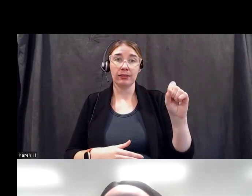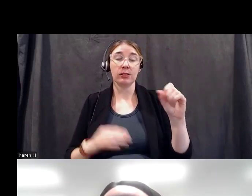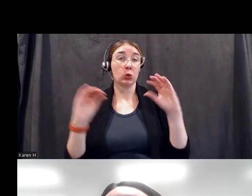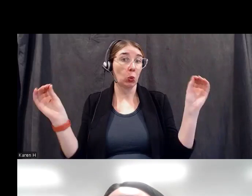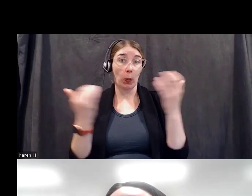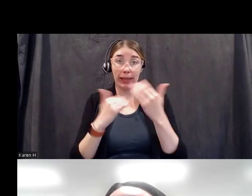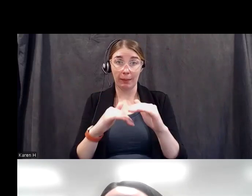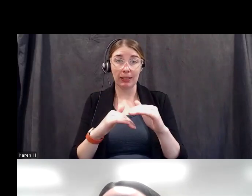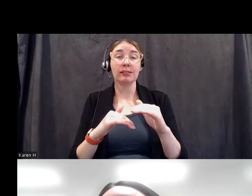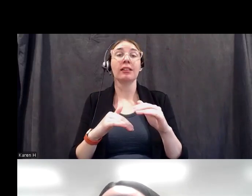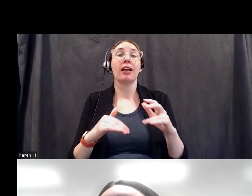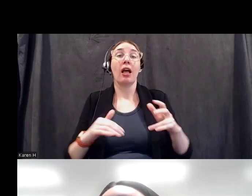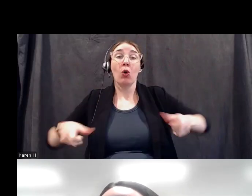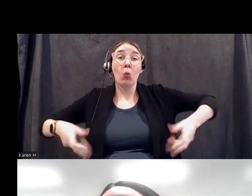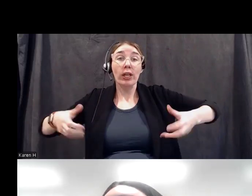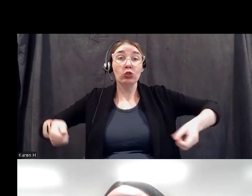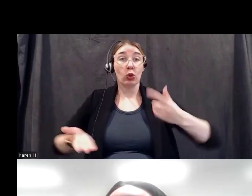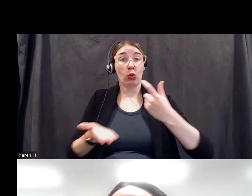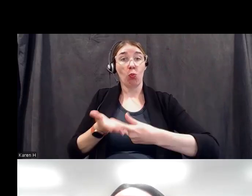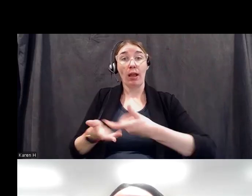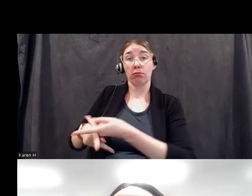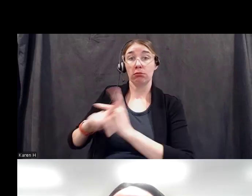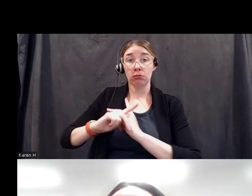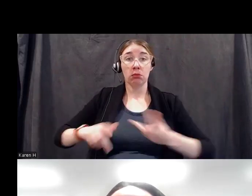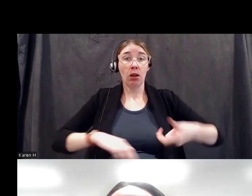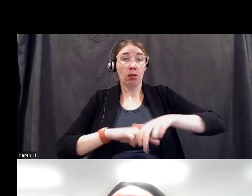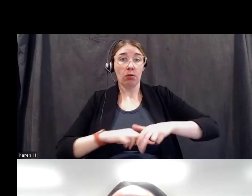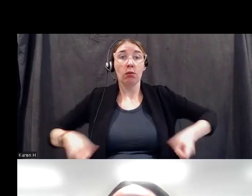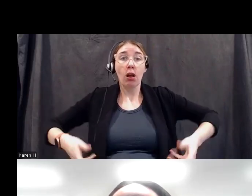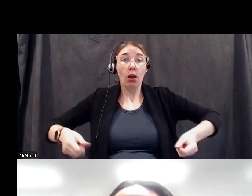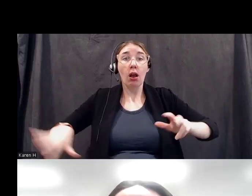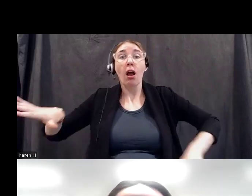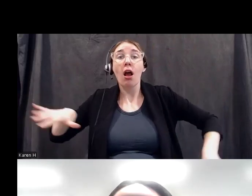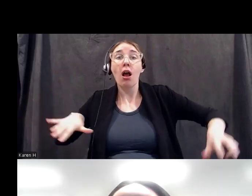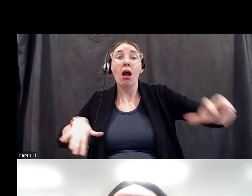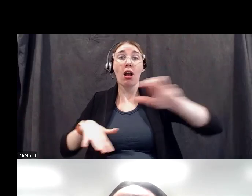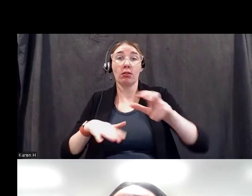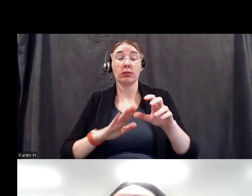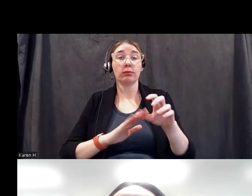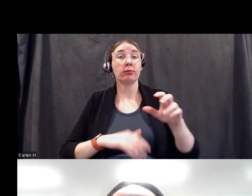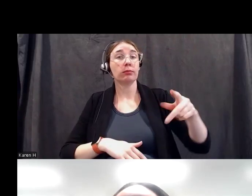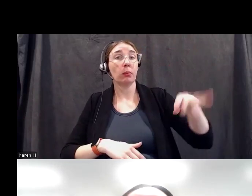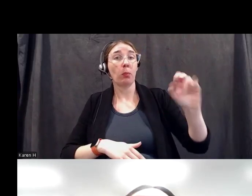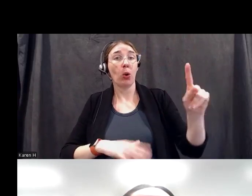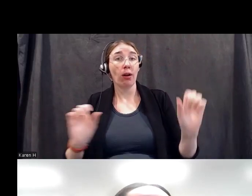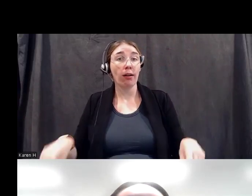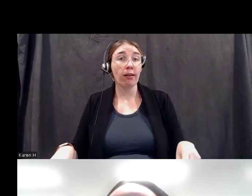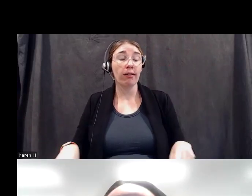wheelchair rentals for trail goers in different parts of our state, I'm blanking on the brand